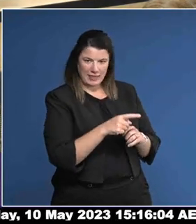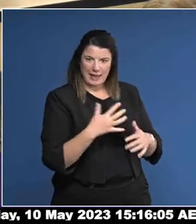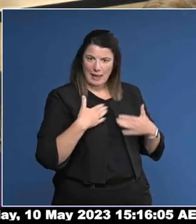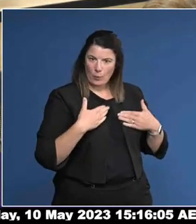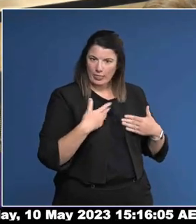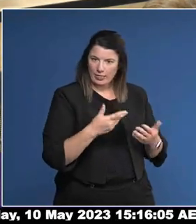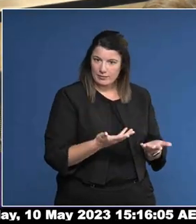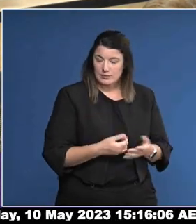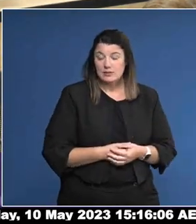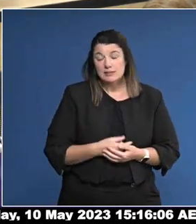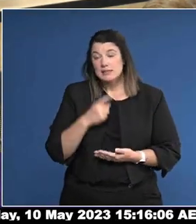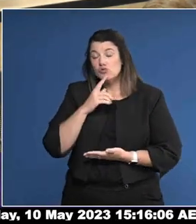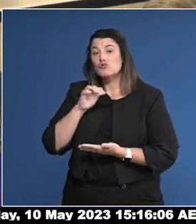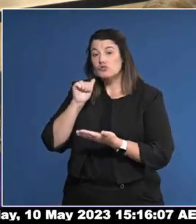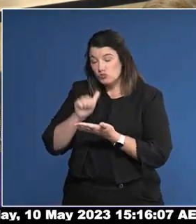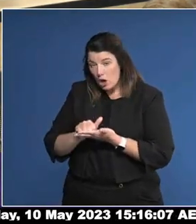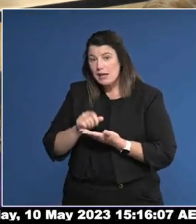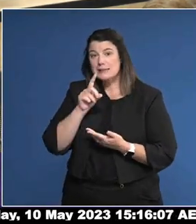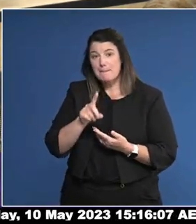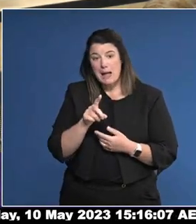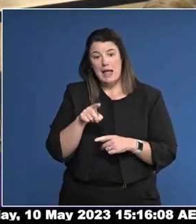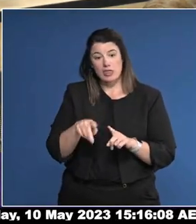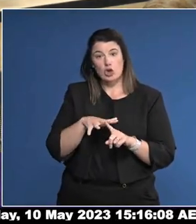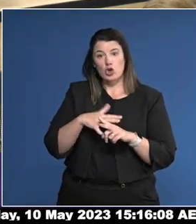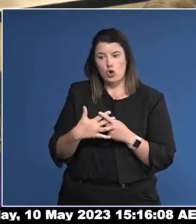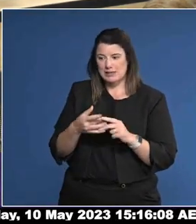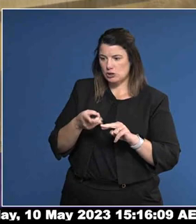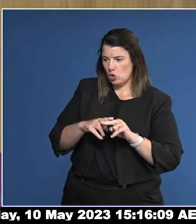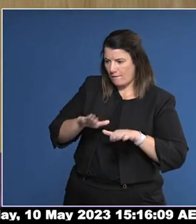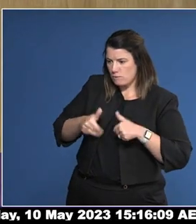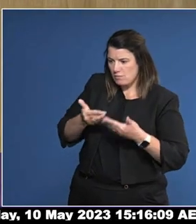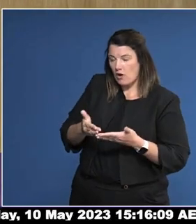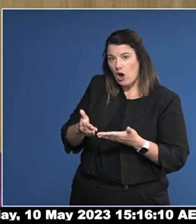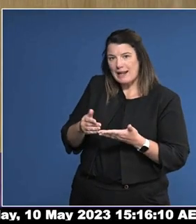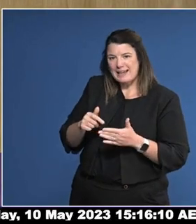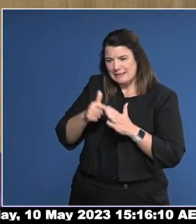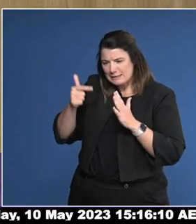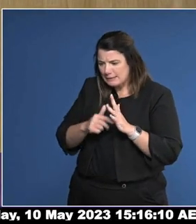However, within the context of providing clinical care, parents and children and young